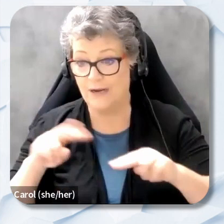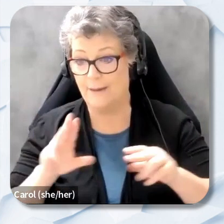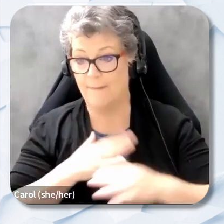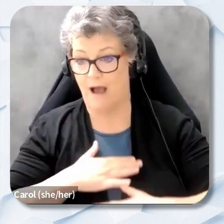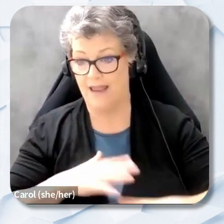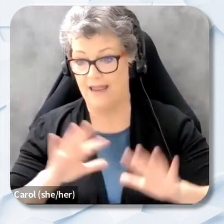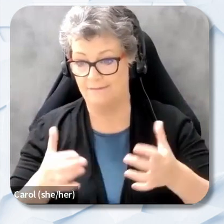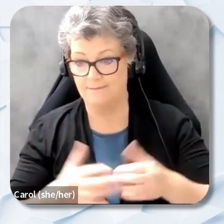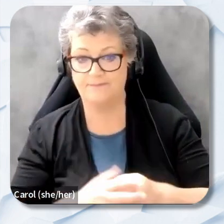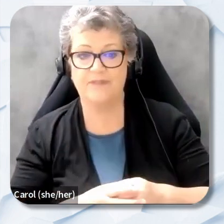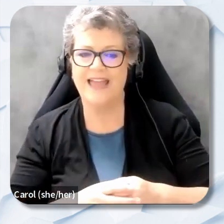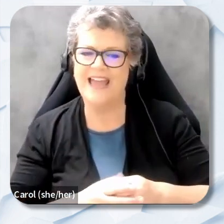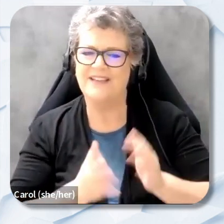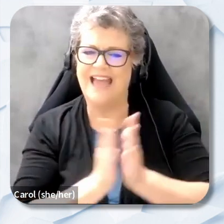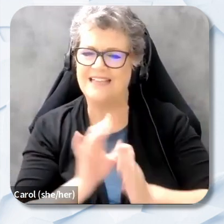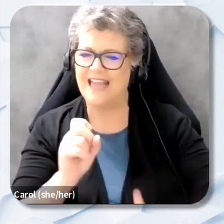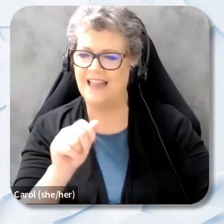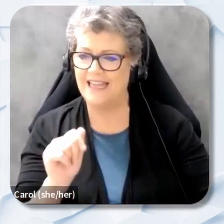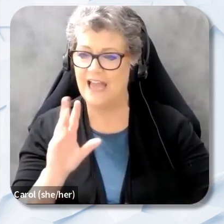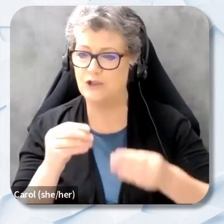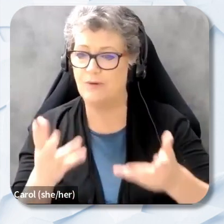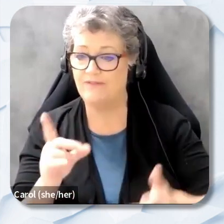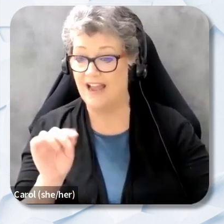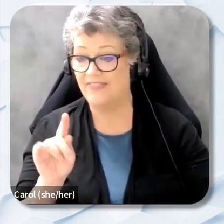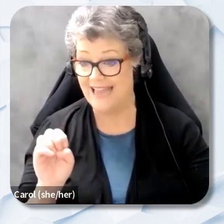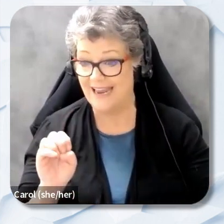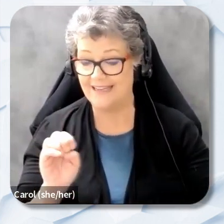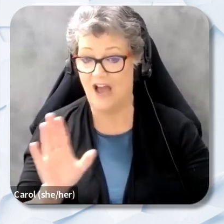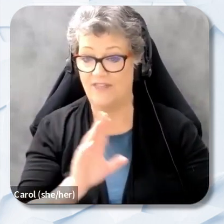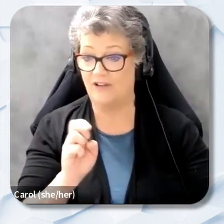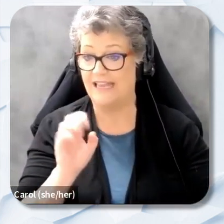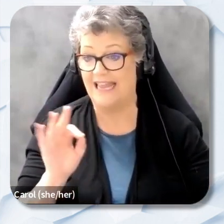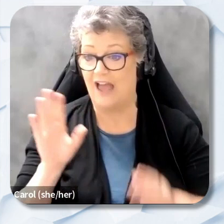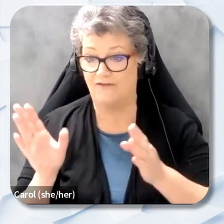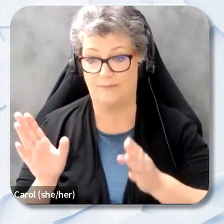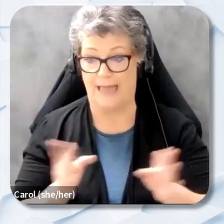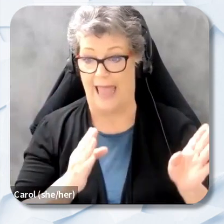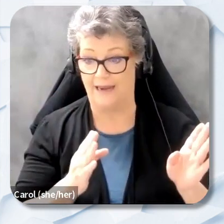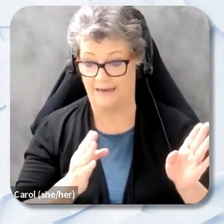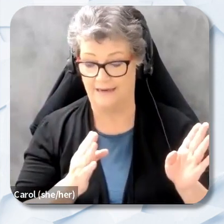This subsection asks LEAs to provide the date of their EEF Plan adoption and includes an